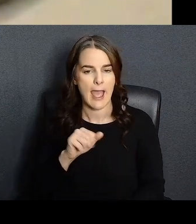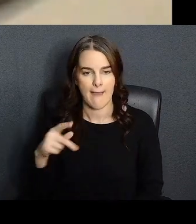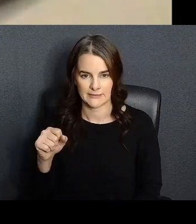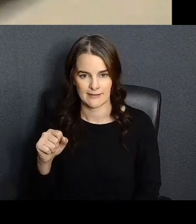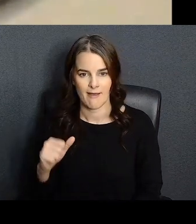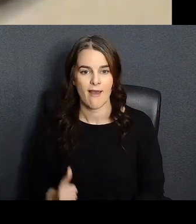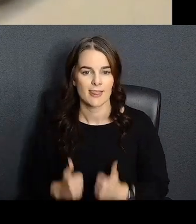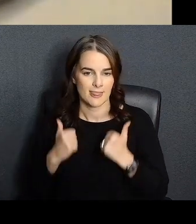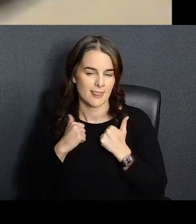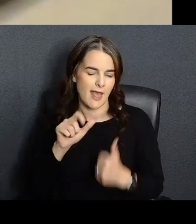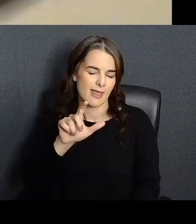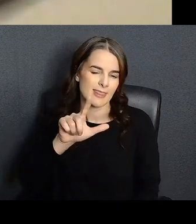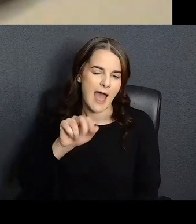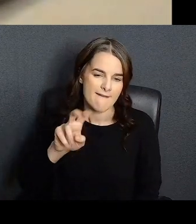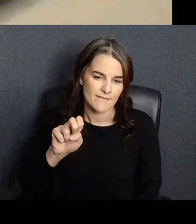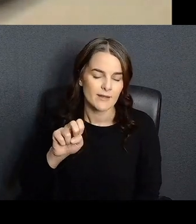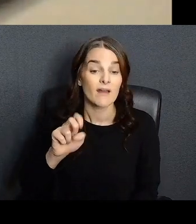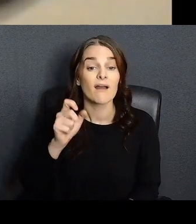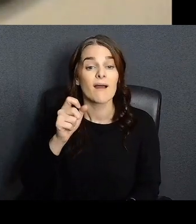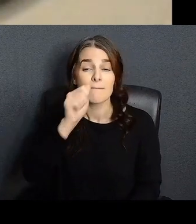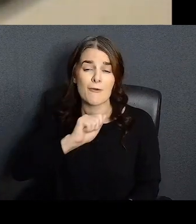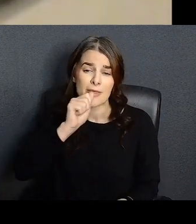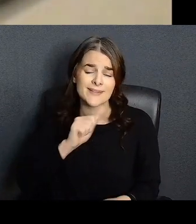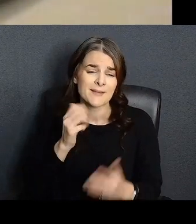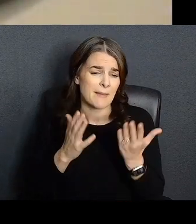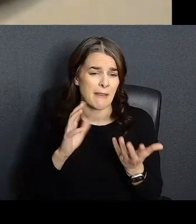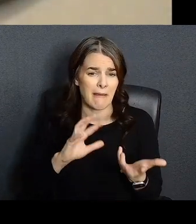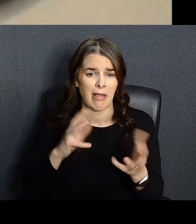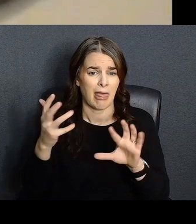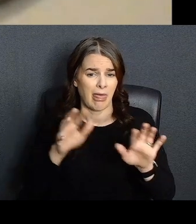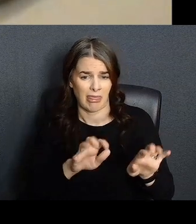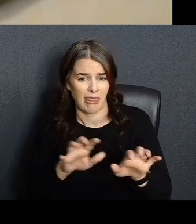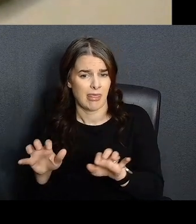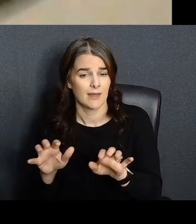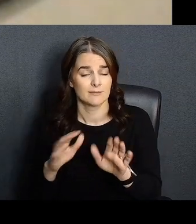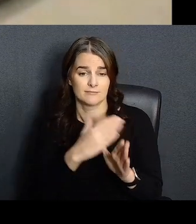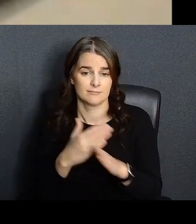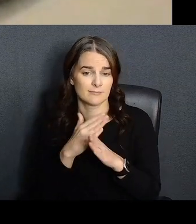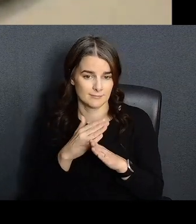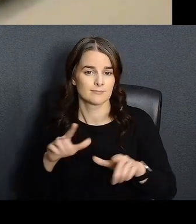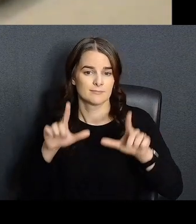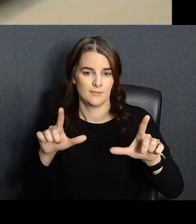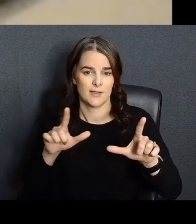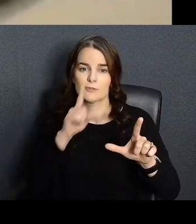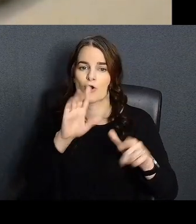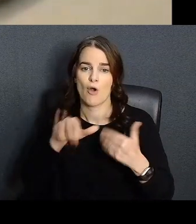This is the part where it might get a little messy with sharing our screen and making sure all the tech works.